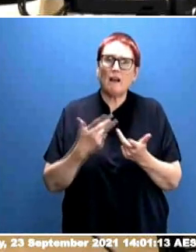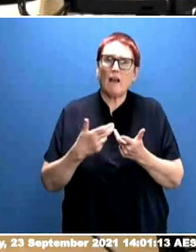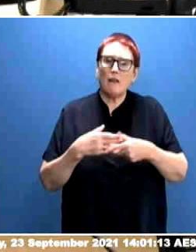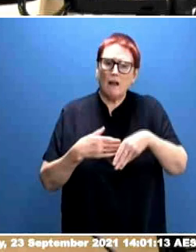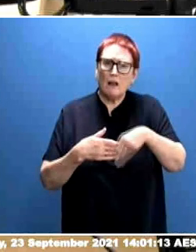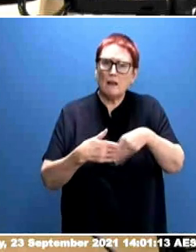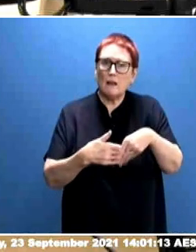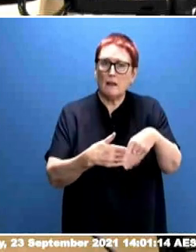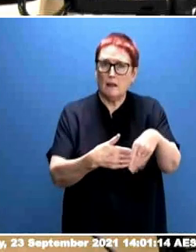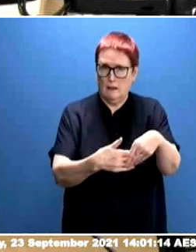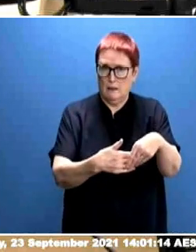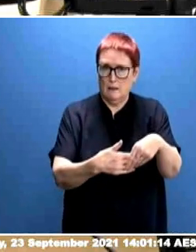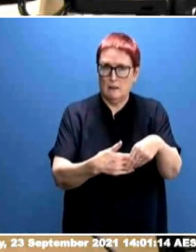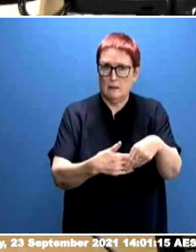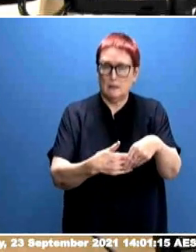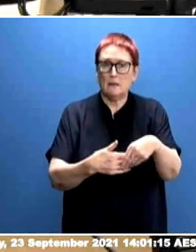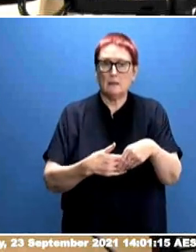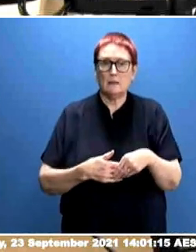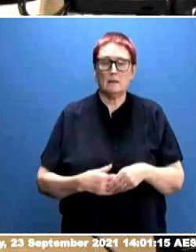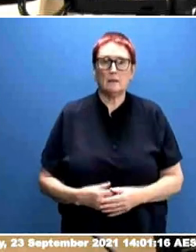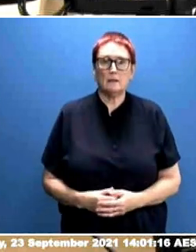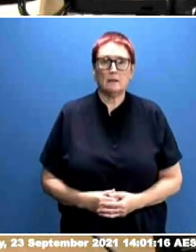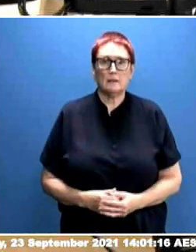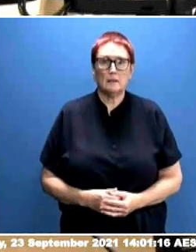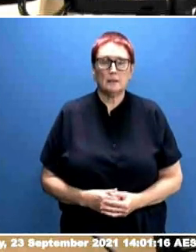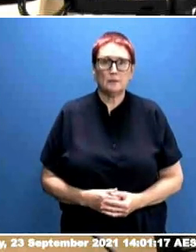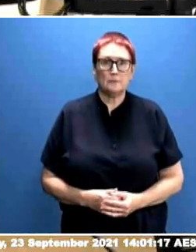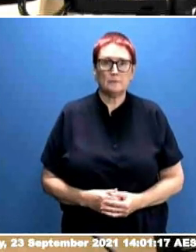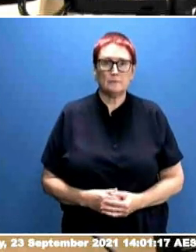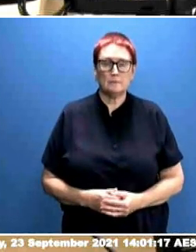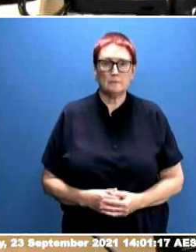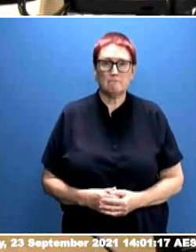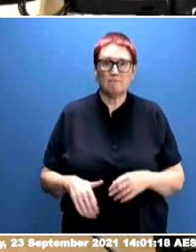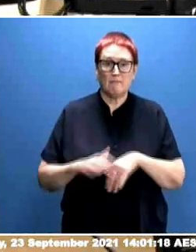to in the statement and attached, which are in the Tender Bundle Part